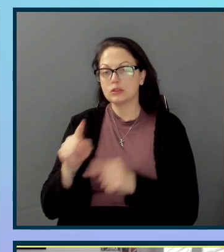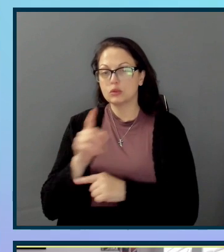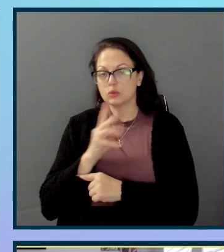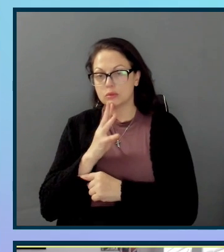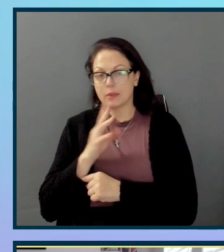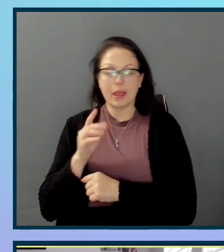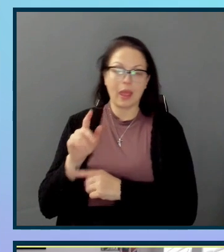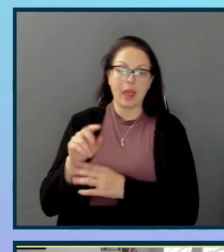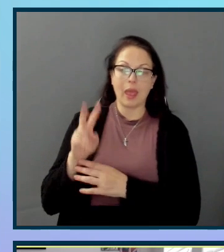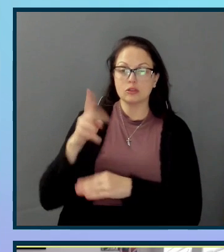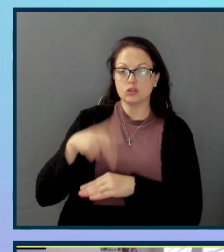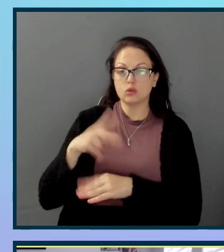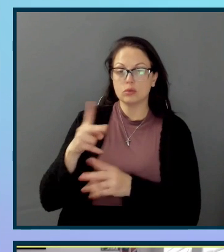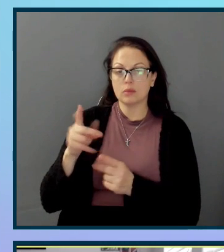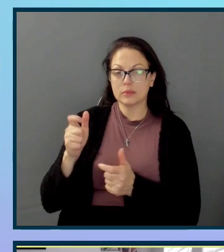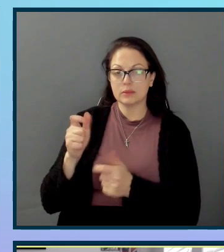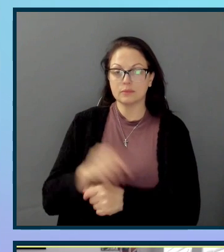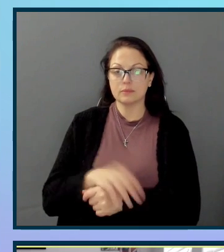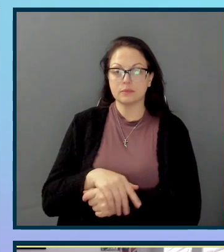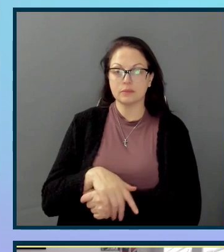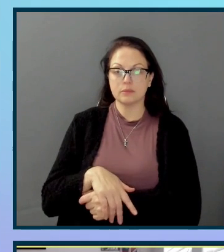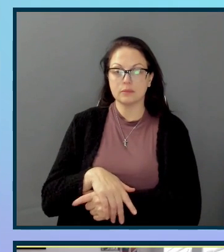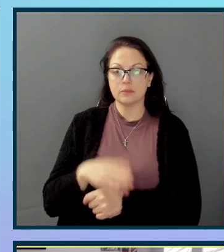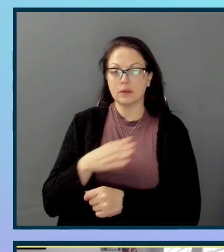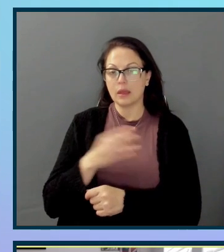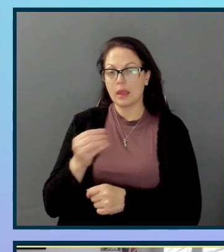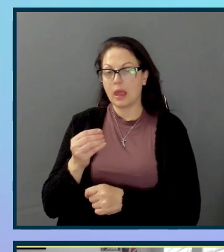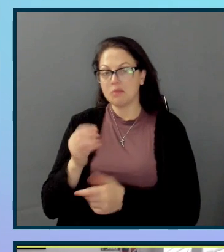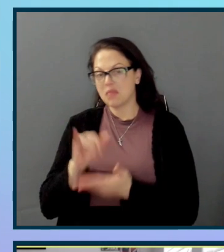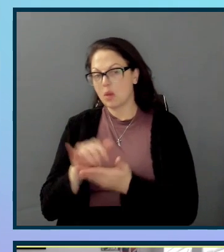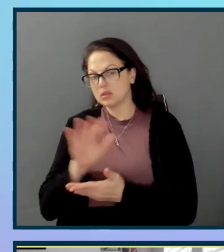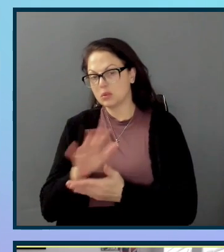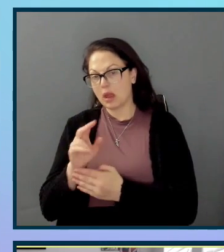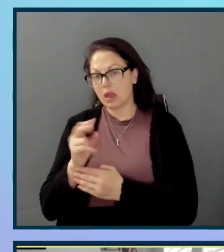so two times normal speed. And it took me about 12 hours to do a proofread